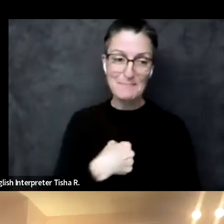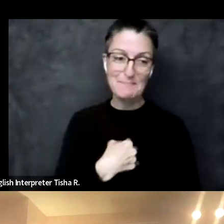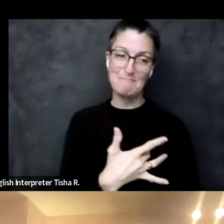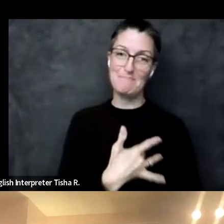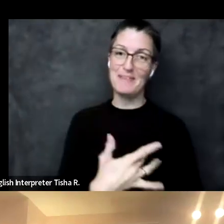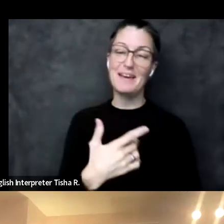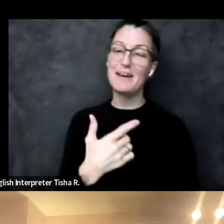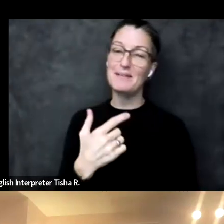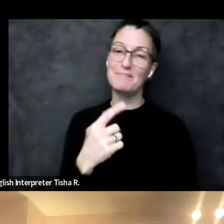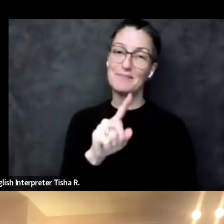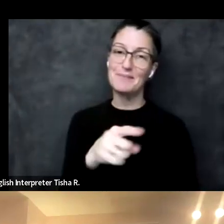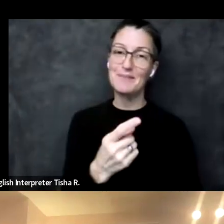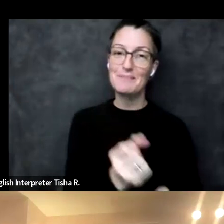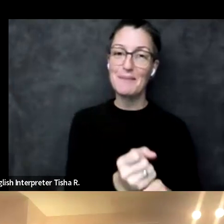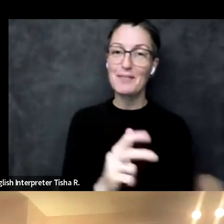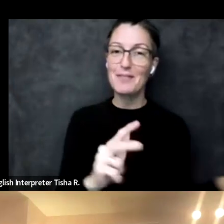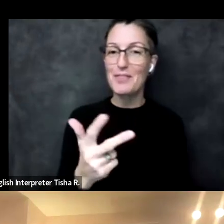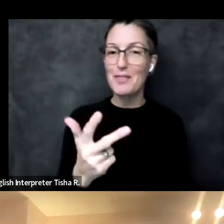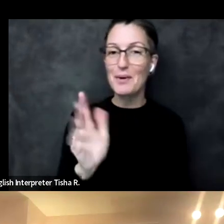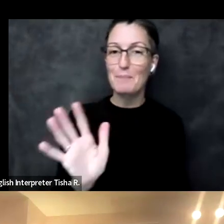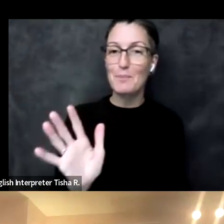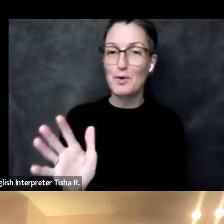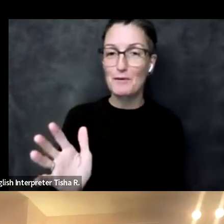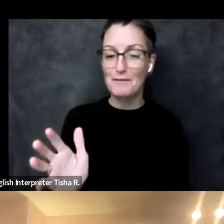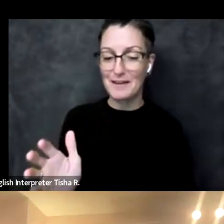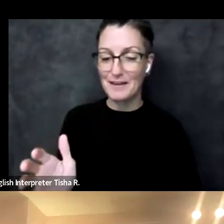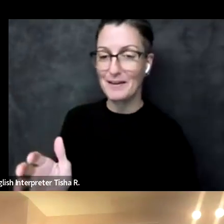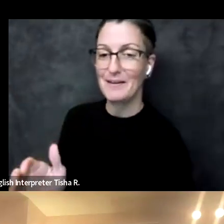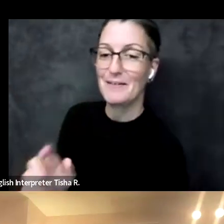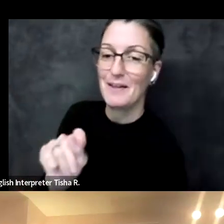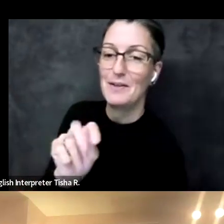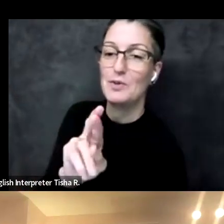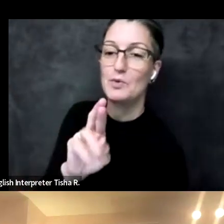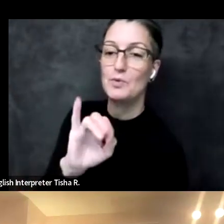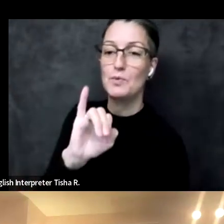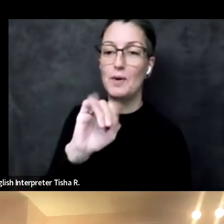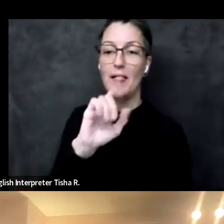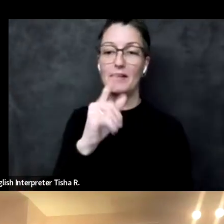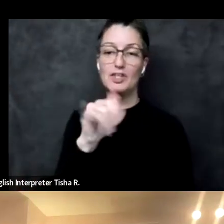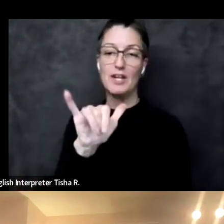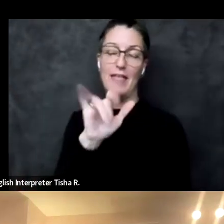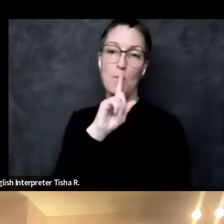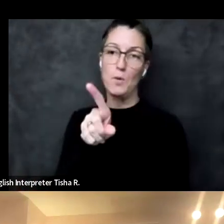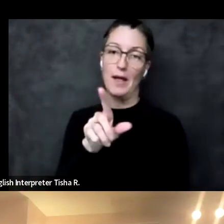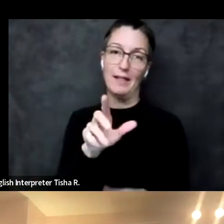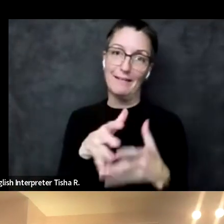and the trilogy that I'm doing and that just takes my time. So I've been doing it for, like,